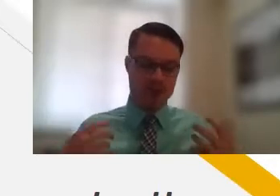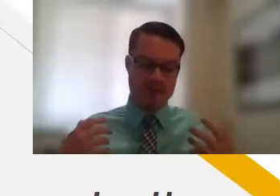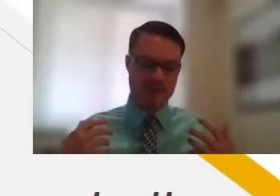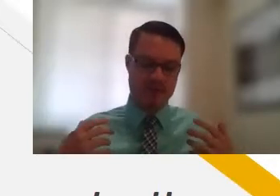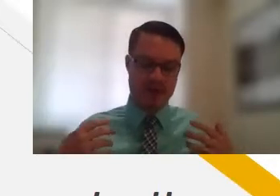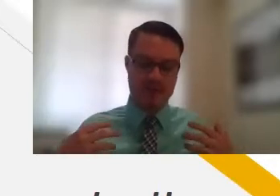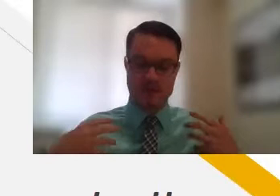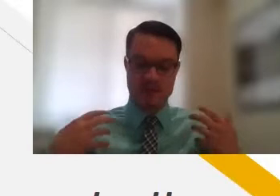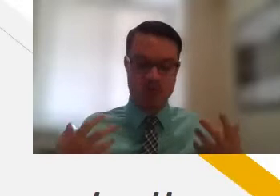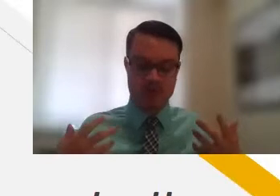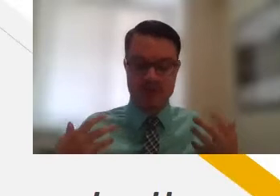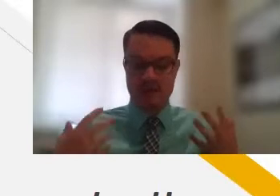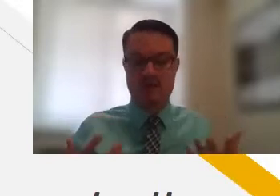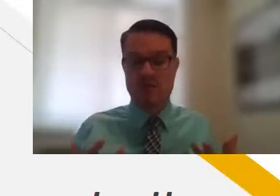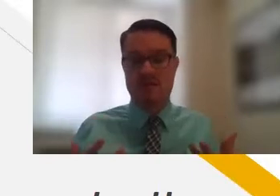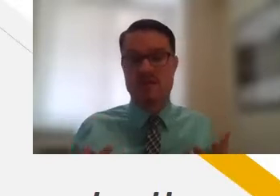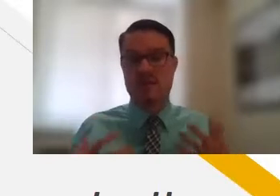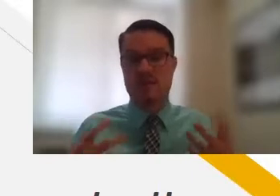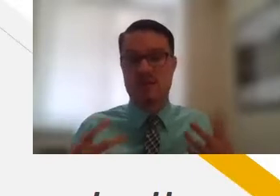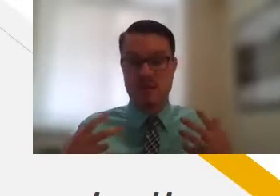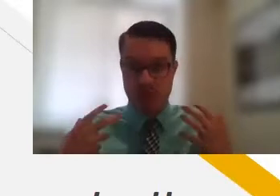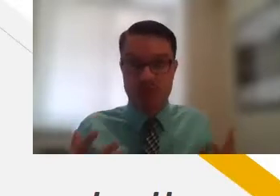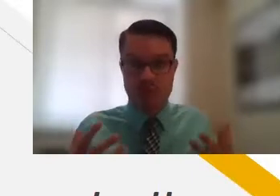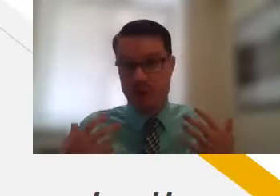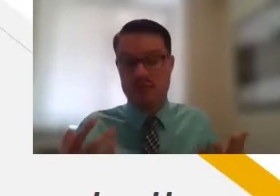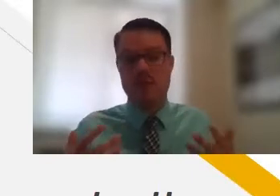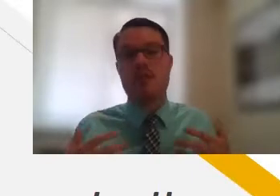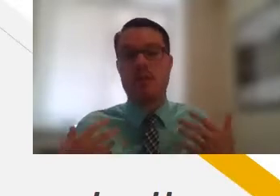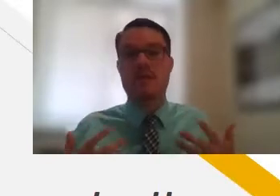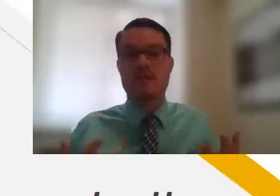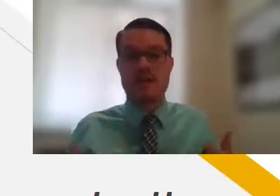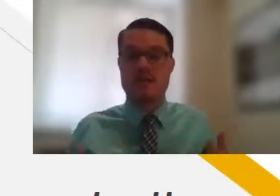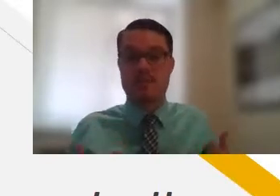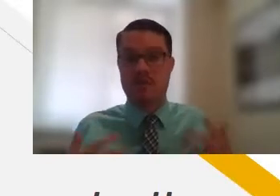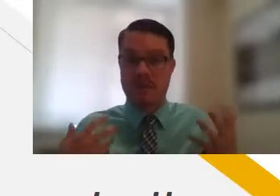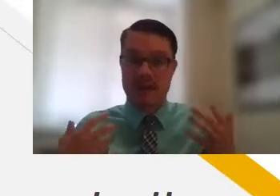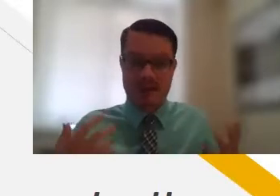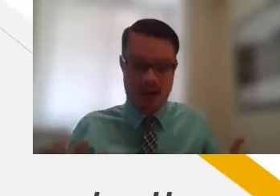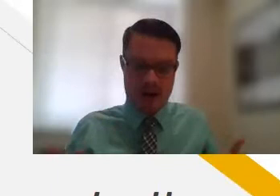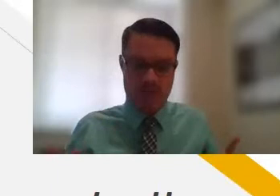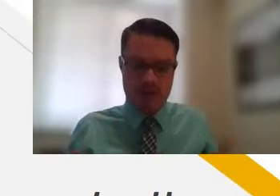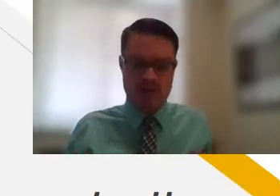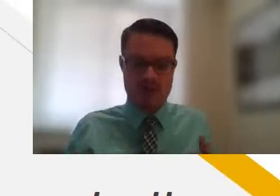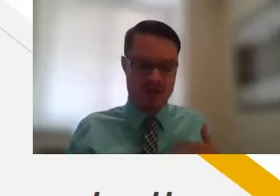Schools must provide the supports and services and through, by the way they do that is by providing accommodations